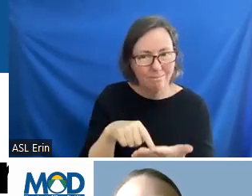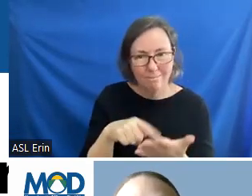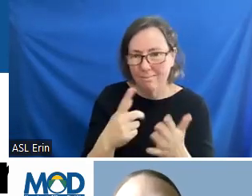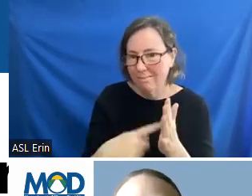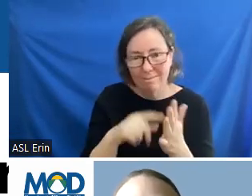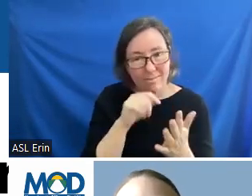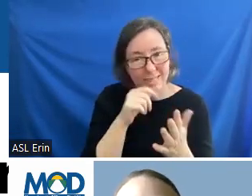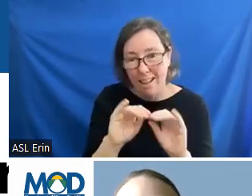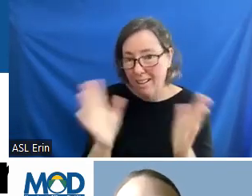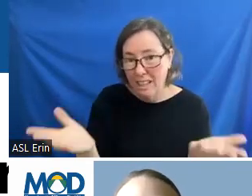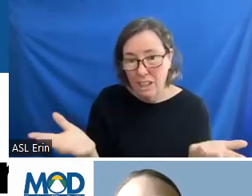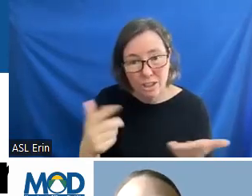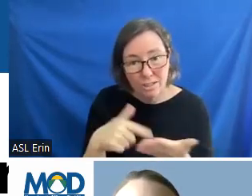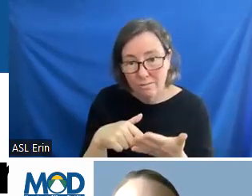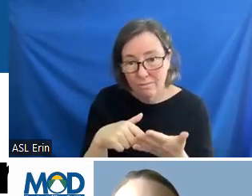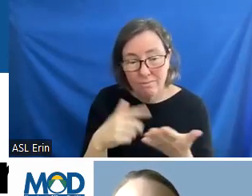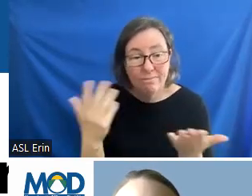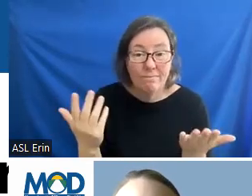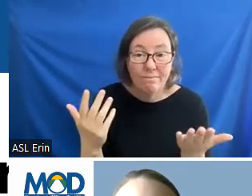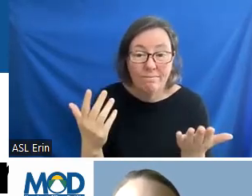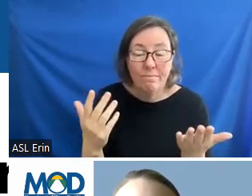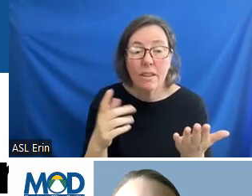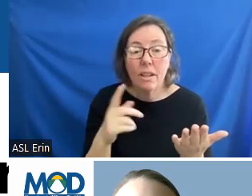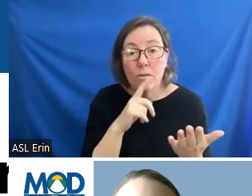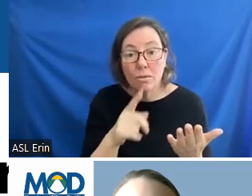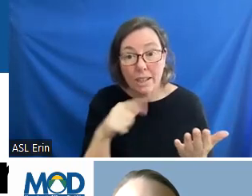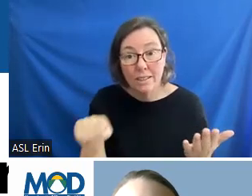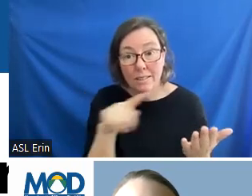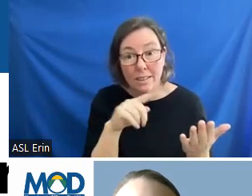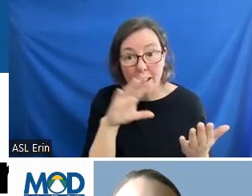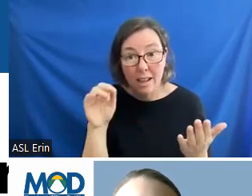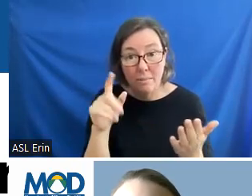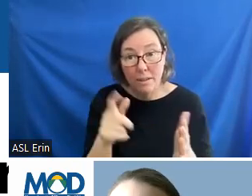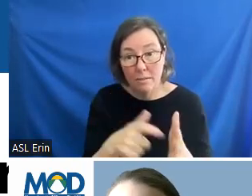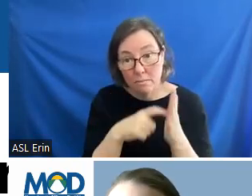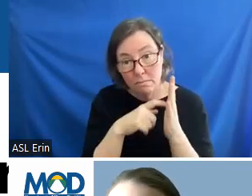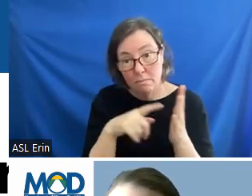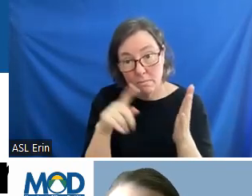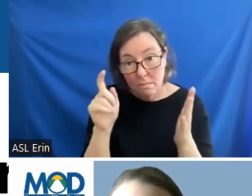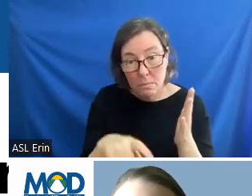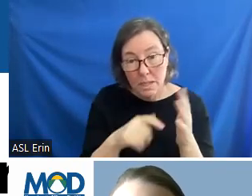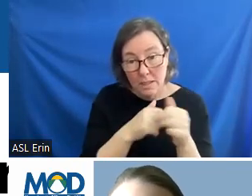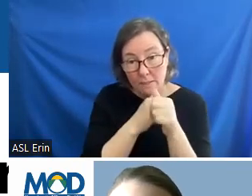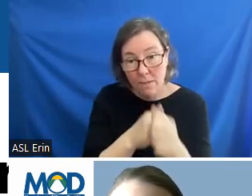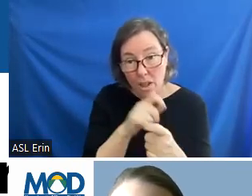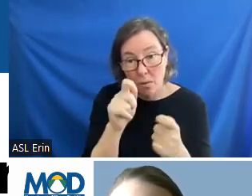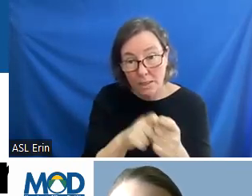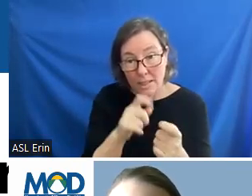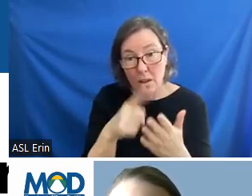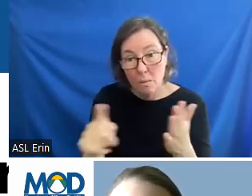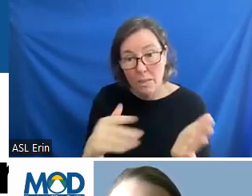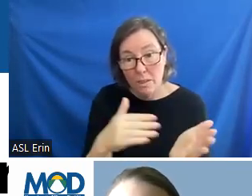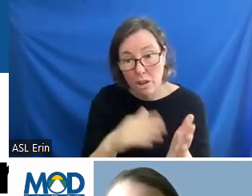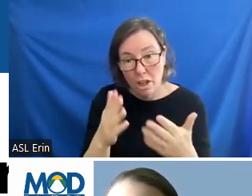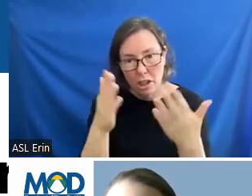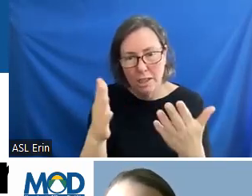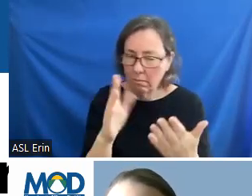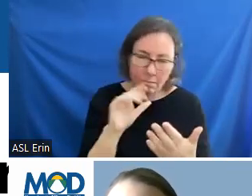You aren't really bound to what is written in the medical documentation, though. So if, say,